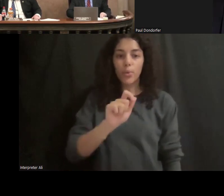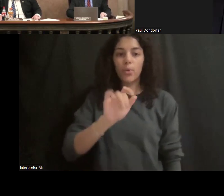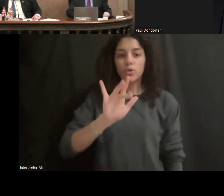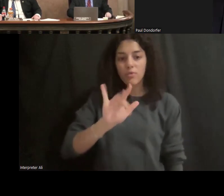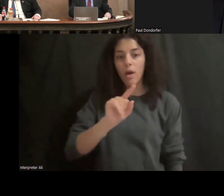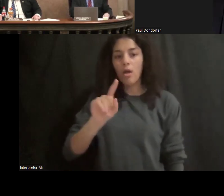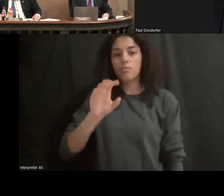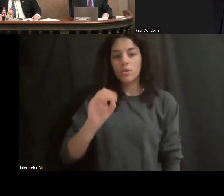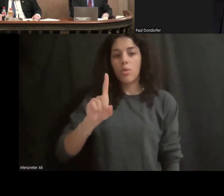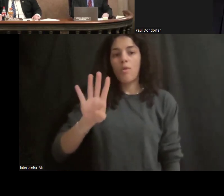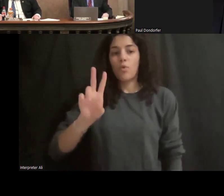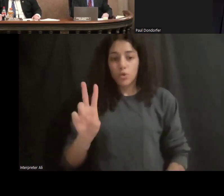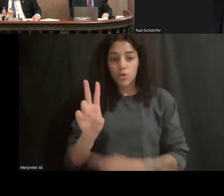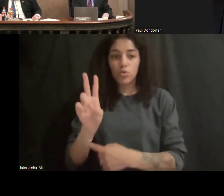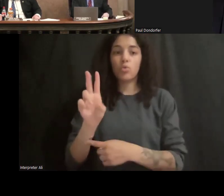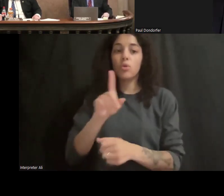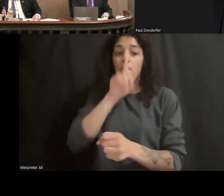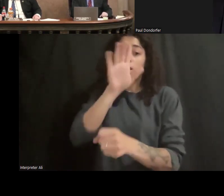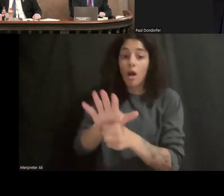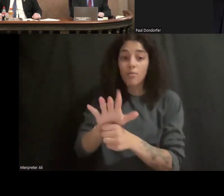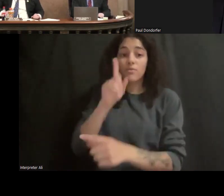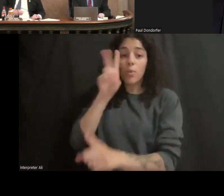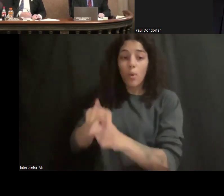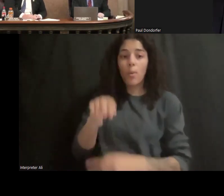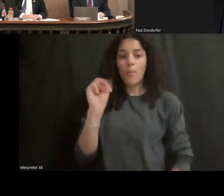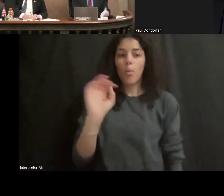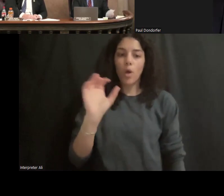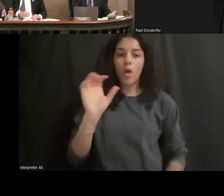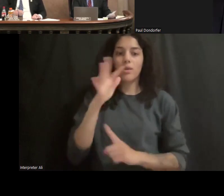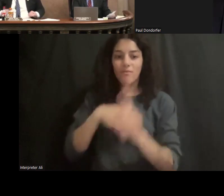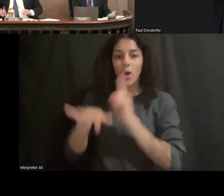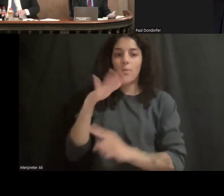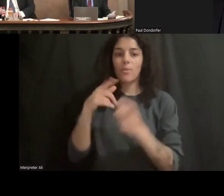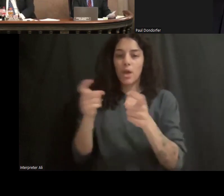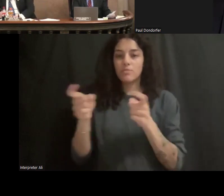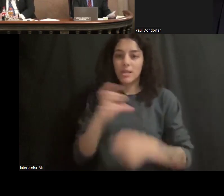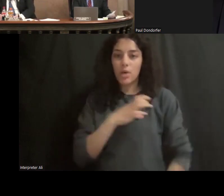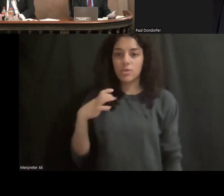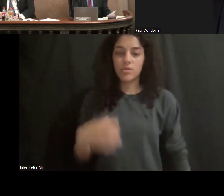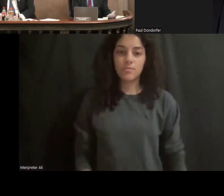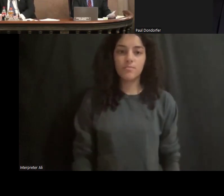Monroe County Environment Environmental Management Council Move it Second Second